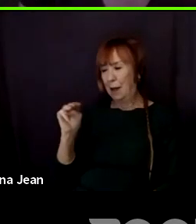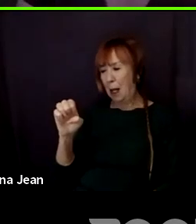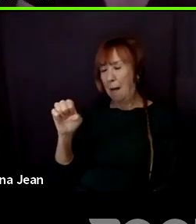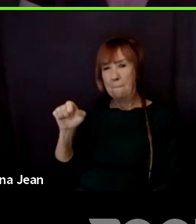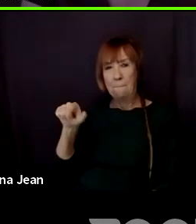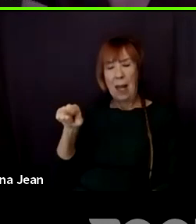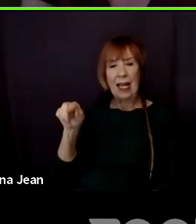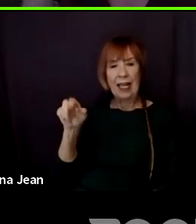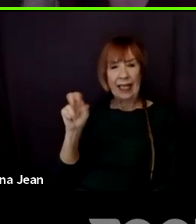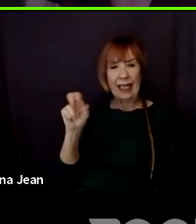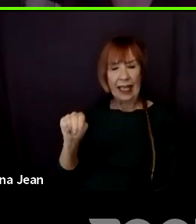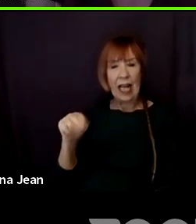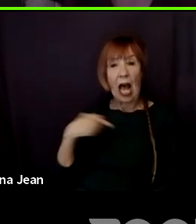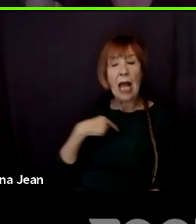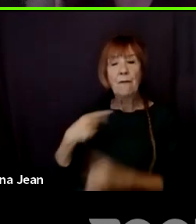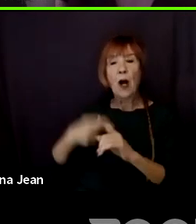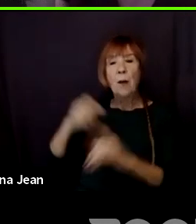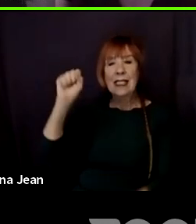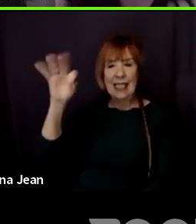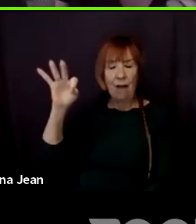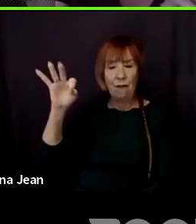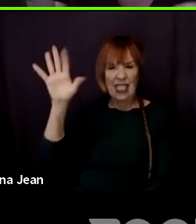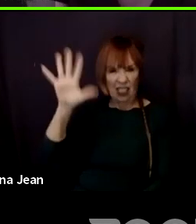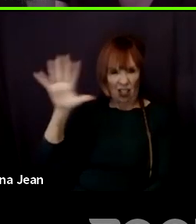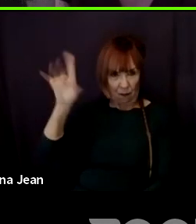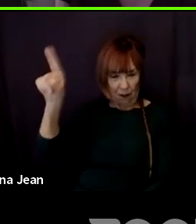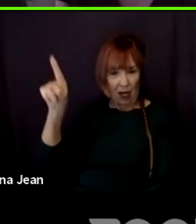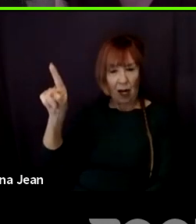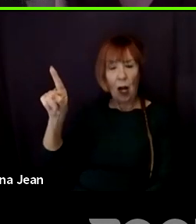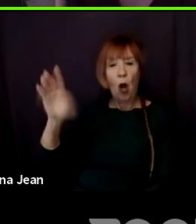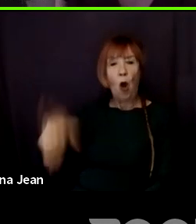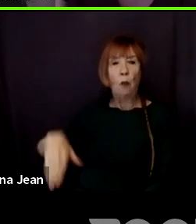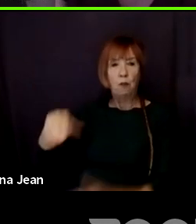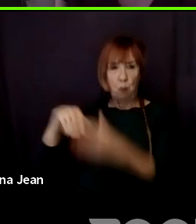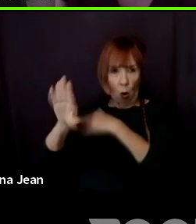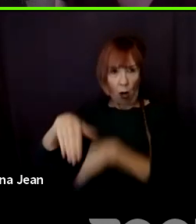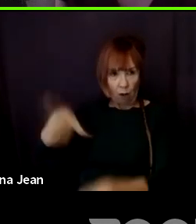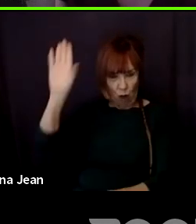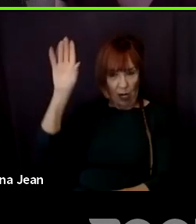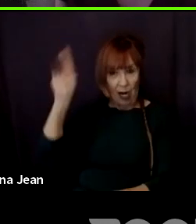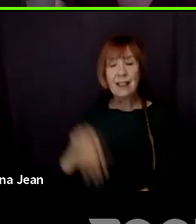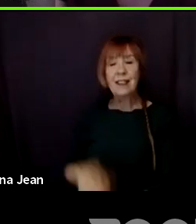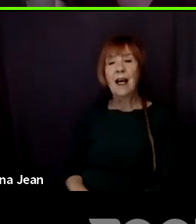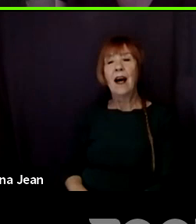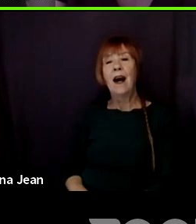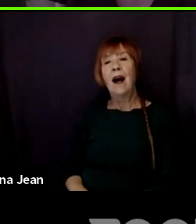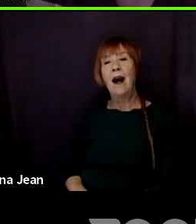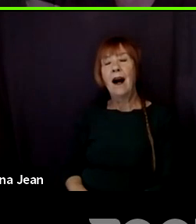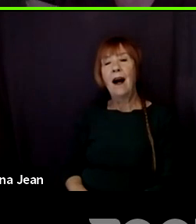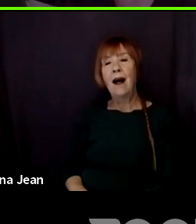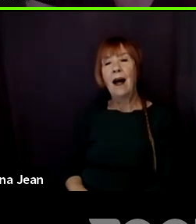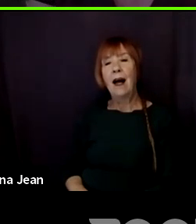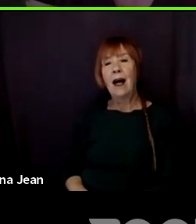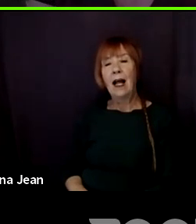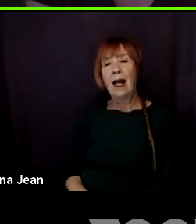I am from the San Francisco, Bay Area born and raised. I should have thought more about this,